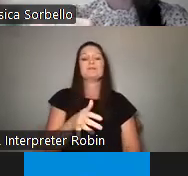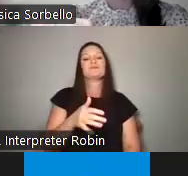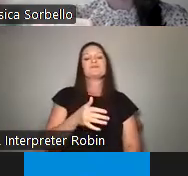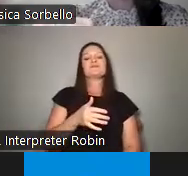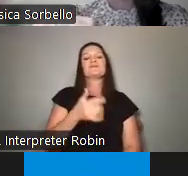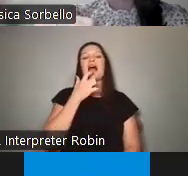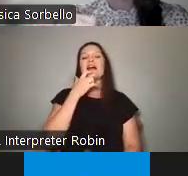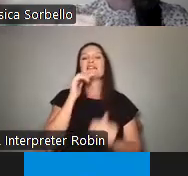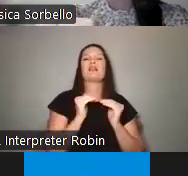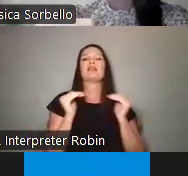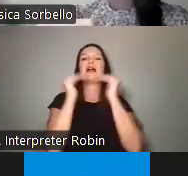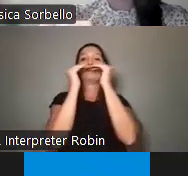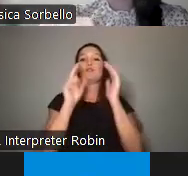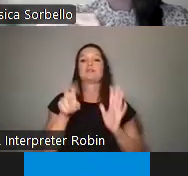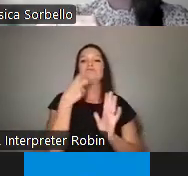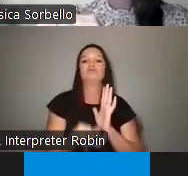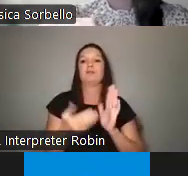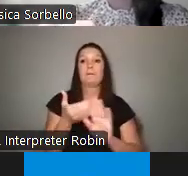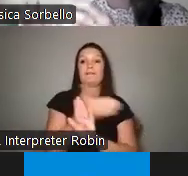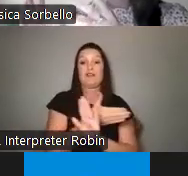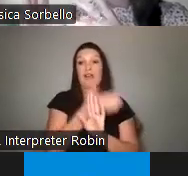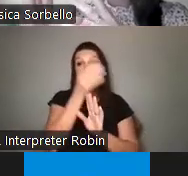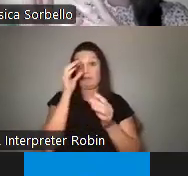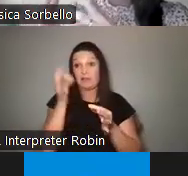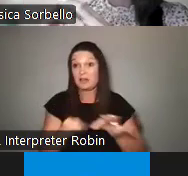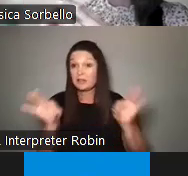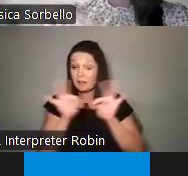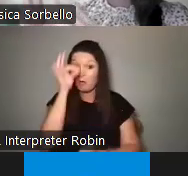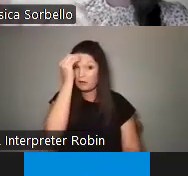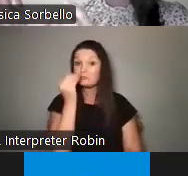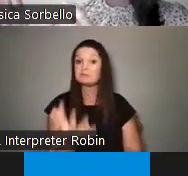about